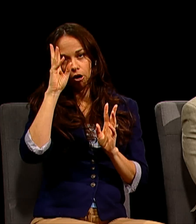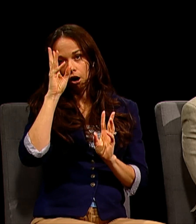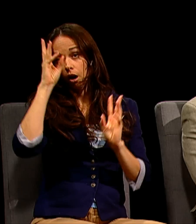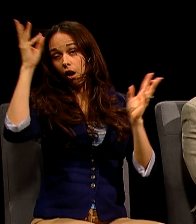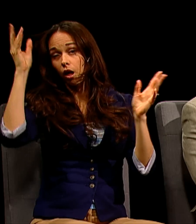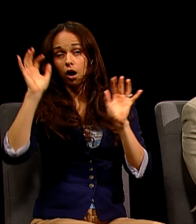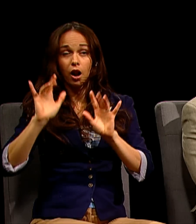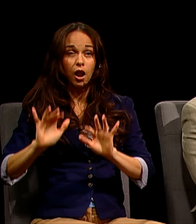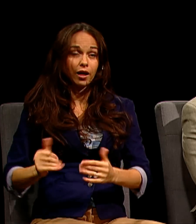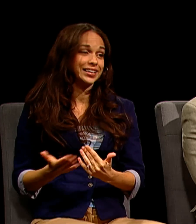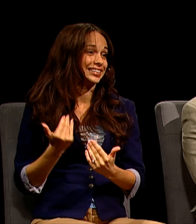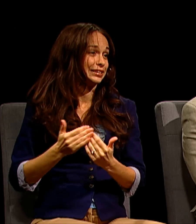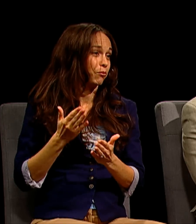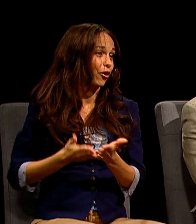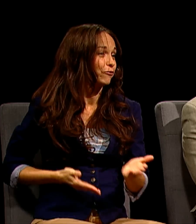pretty easy.